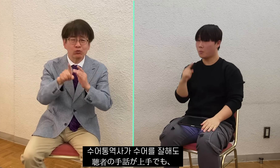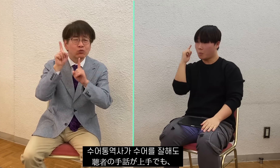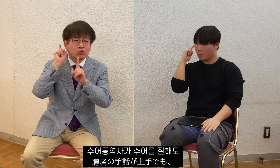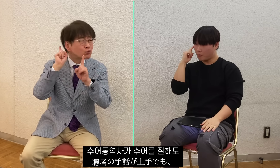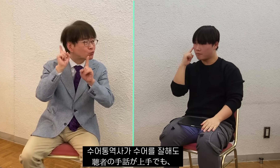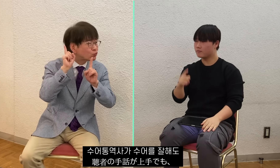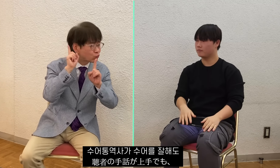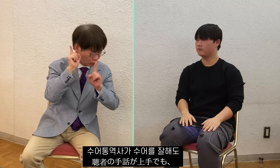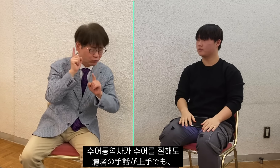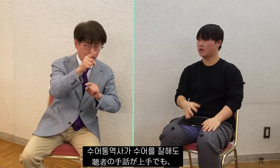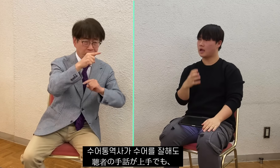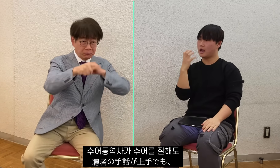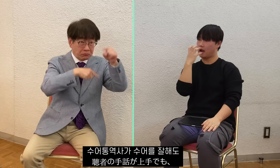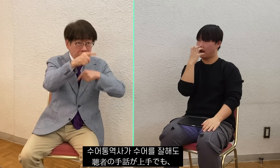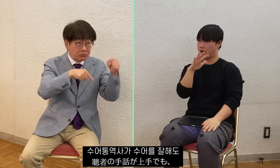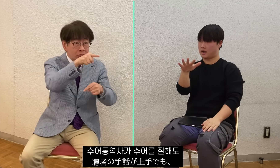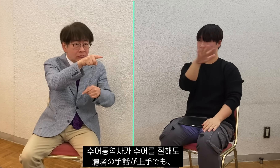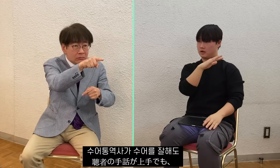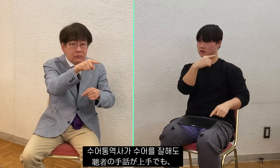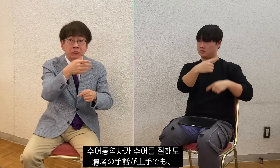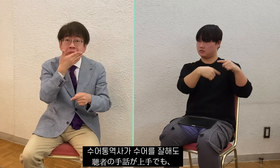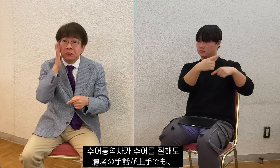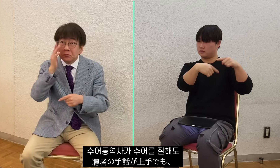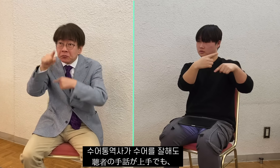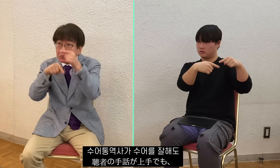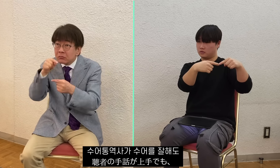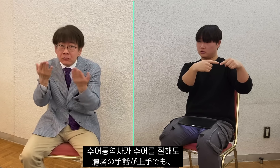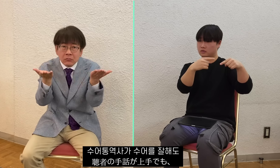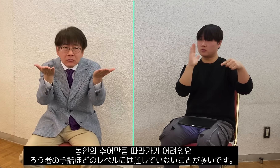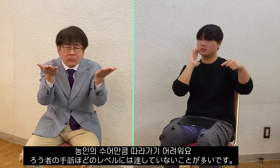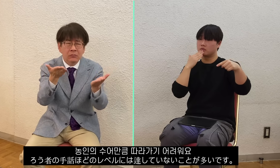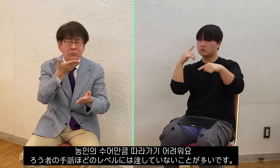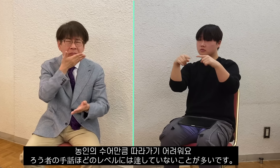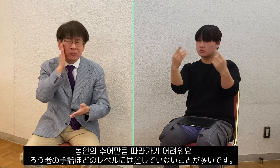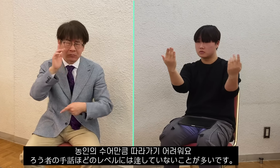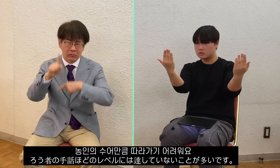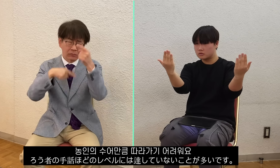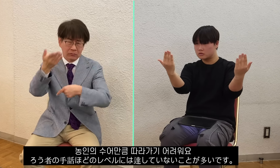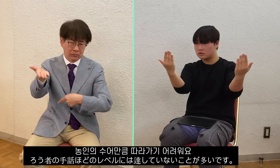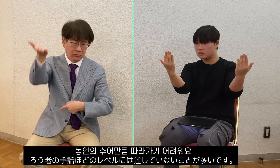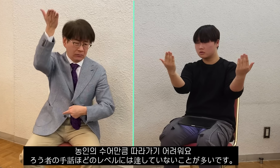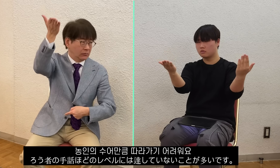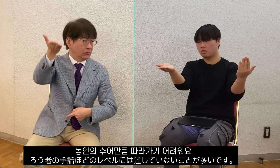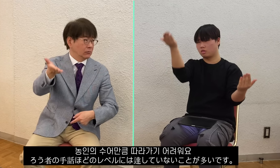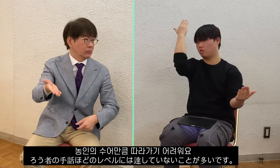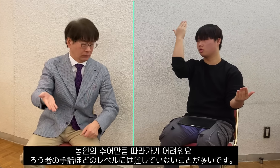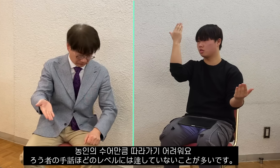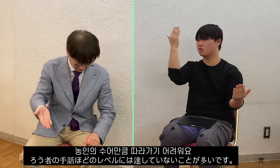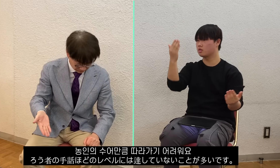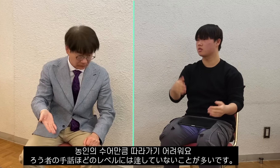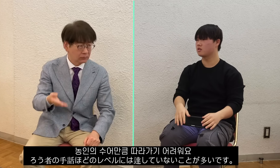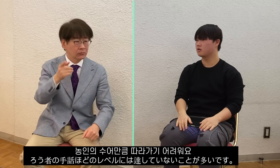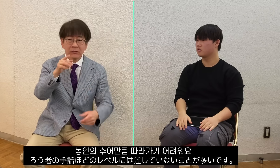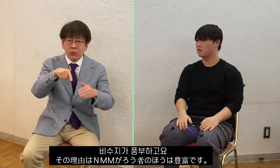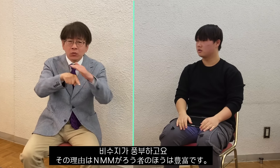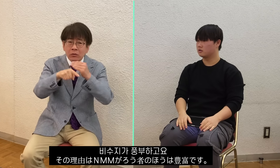Even if a sign language interpreter is good at sign language, it is difficult to follow as much as the sign language of the deaf.